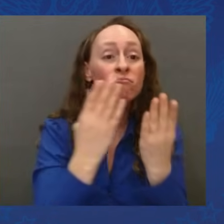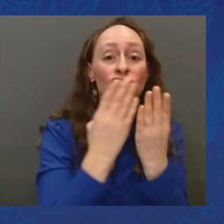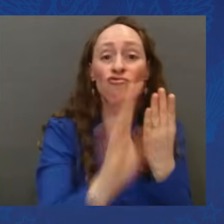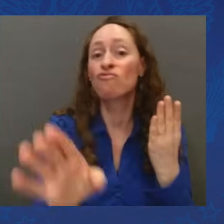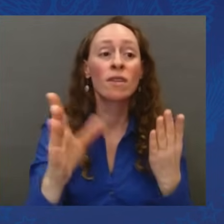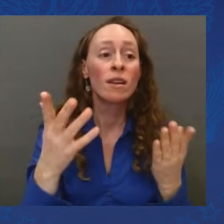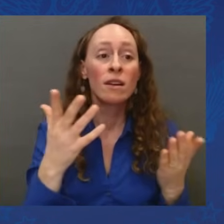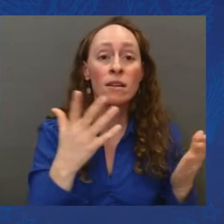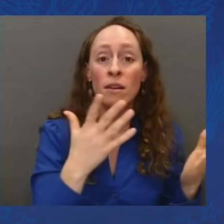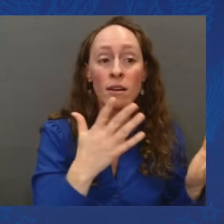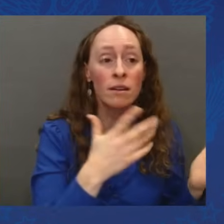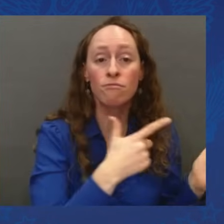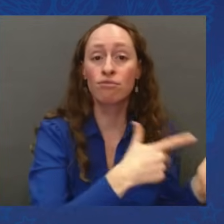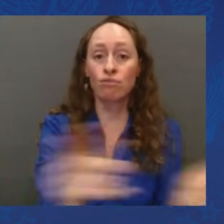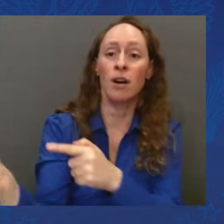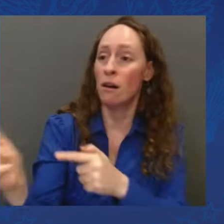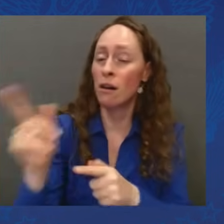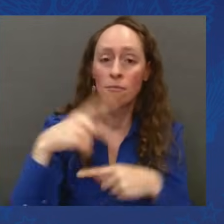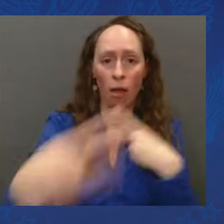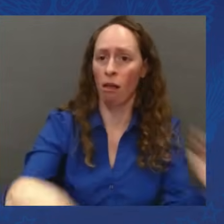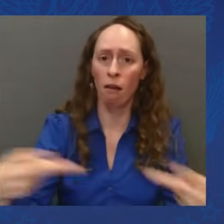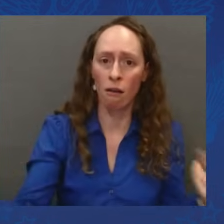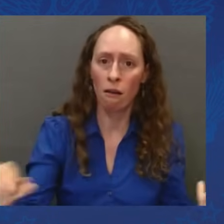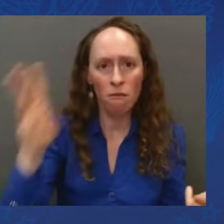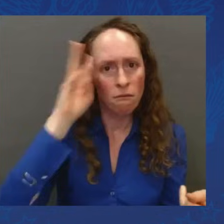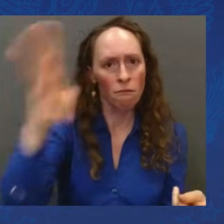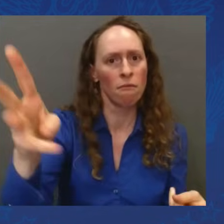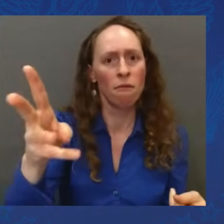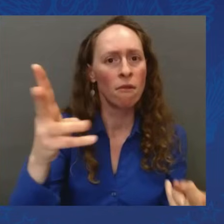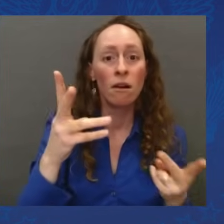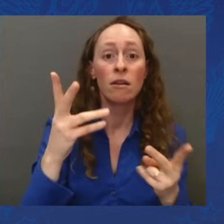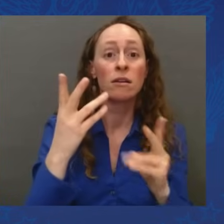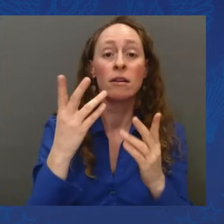But Hamas, as I said, said they plan on attacking the Israelis again.